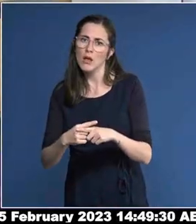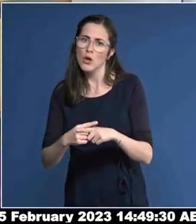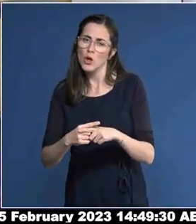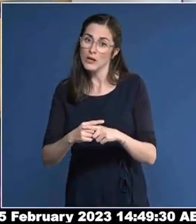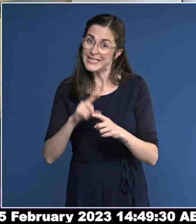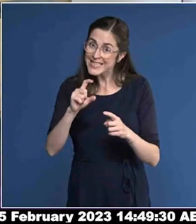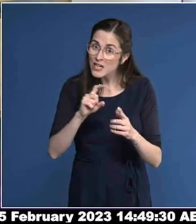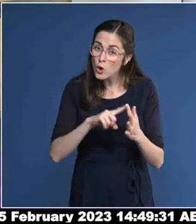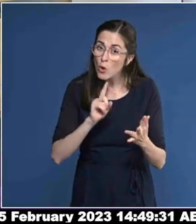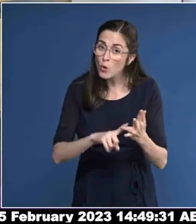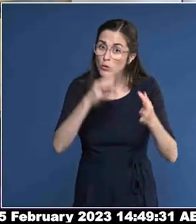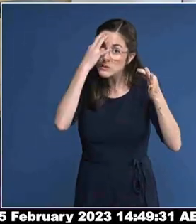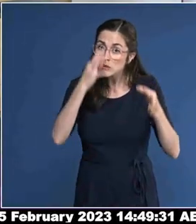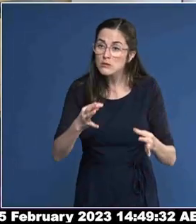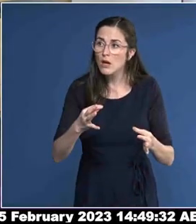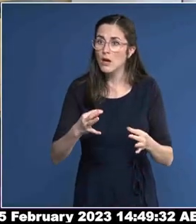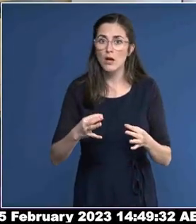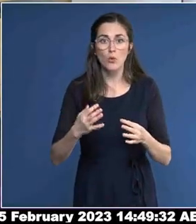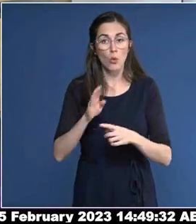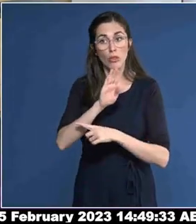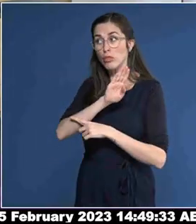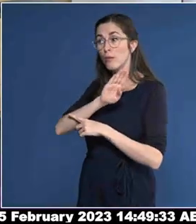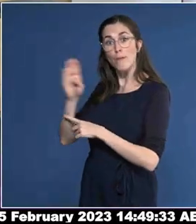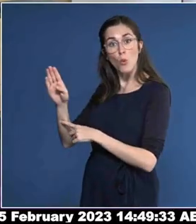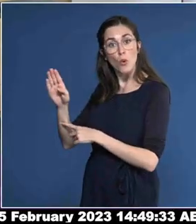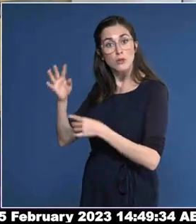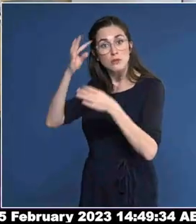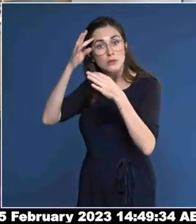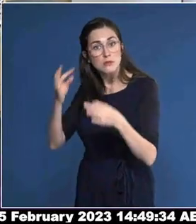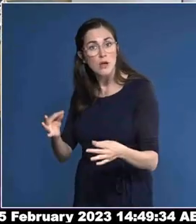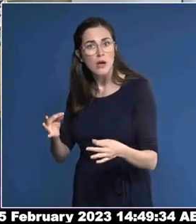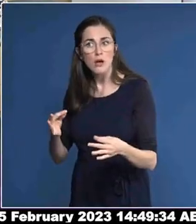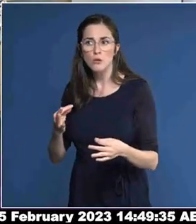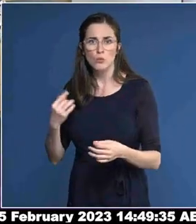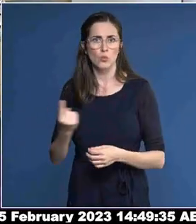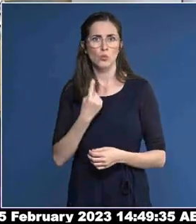organisation, perhaps reporting to the board, or would that be made by a support